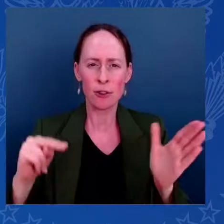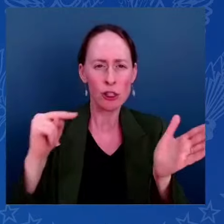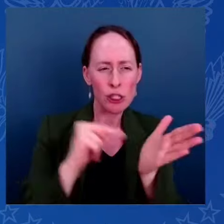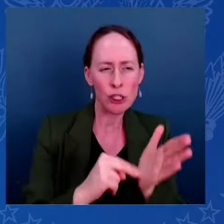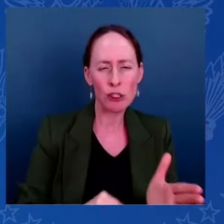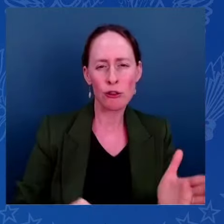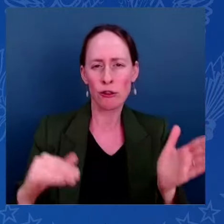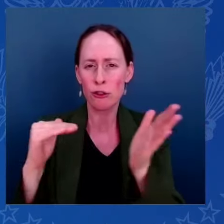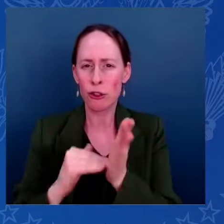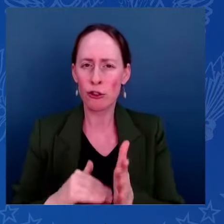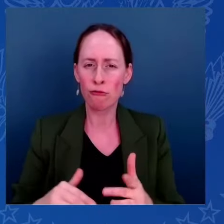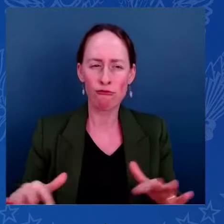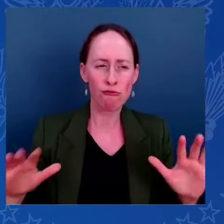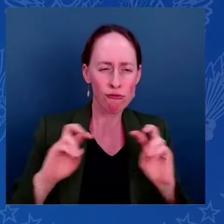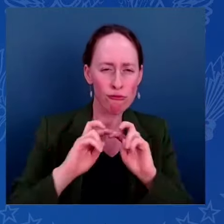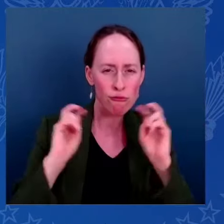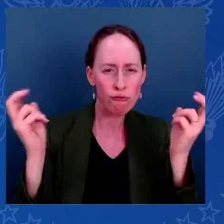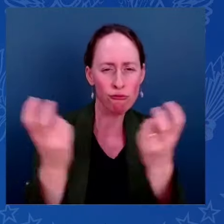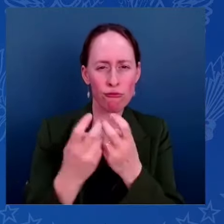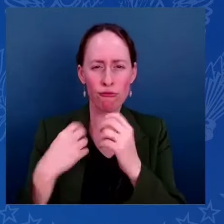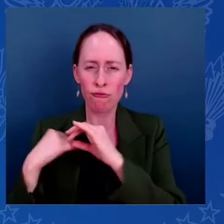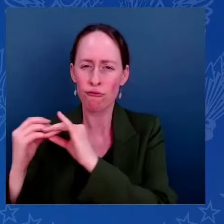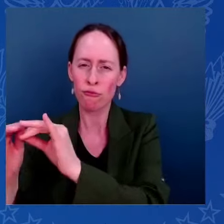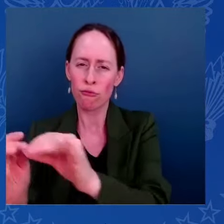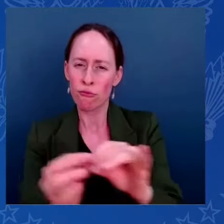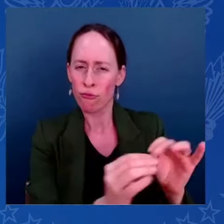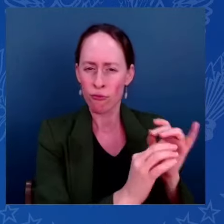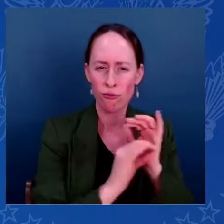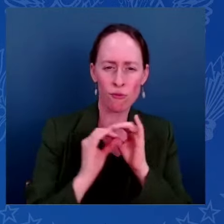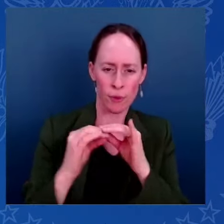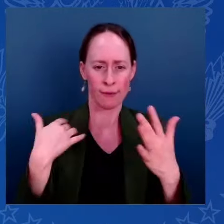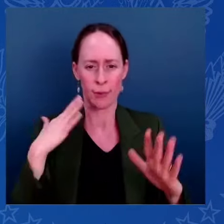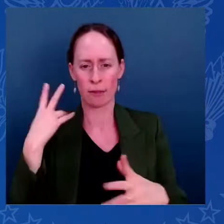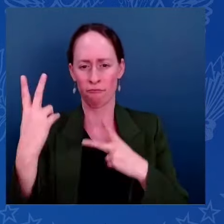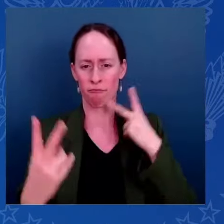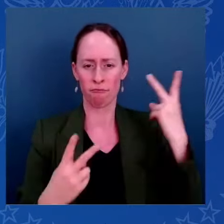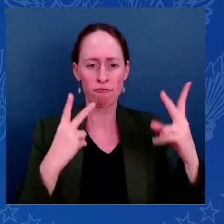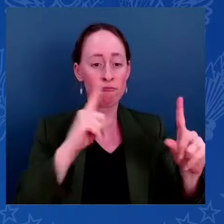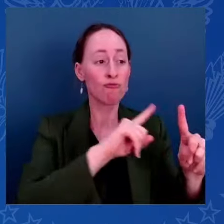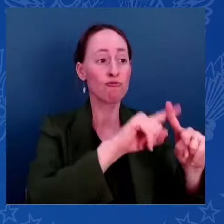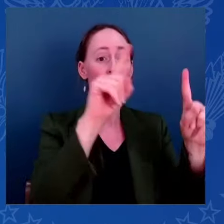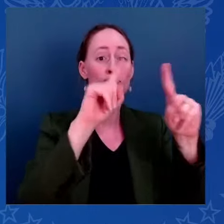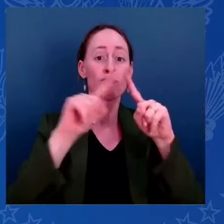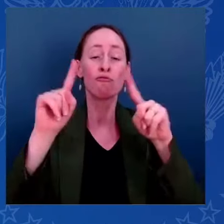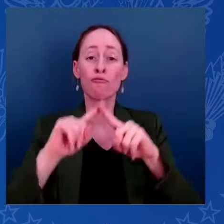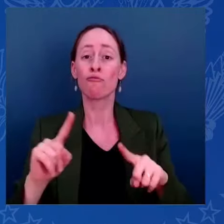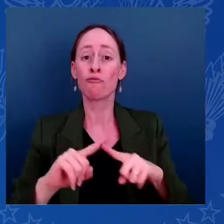and spoke to heads of state about coming, they al- -- always -- they didn't just talk about it, John.